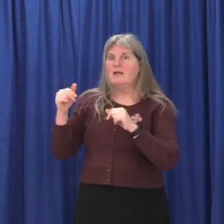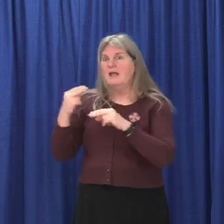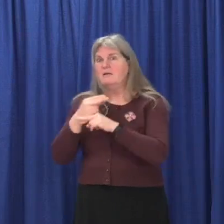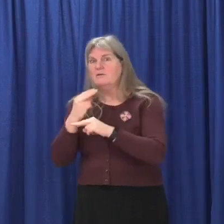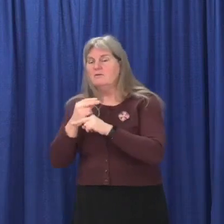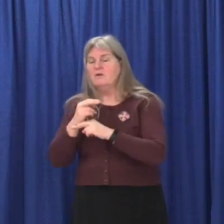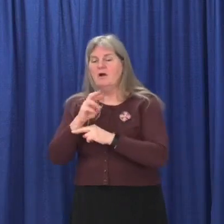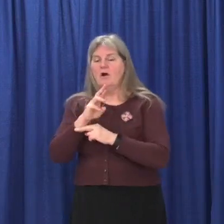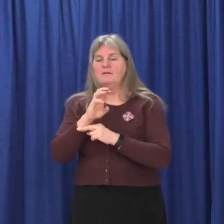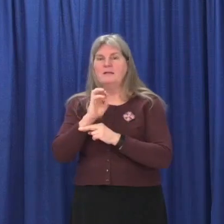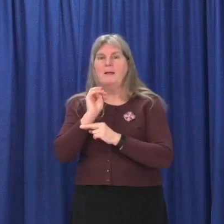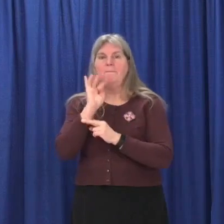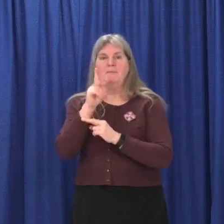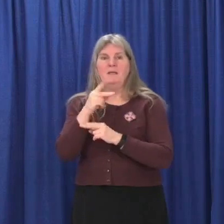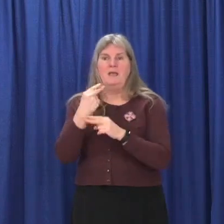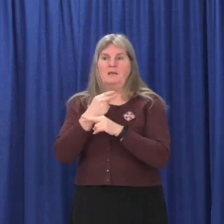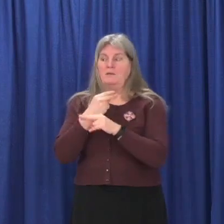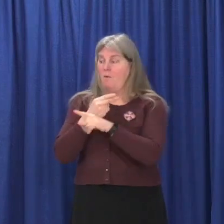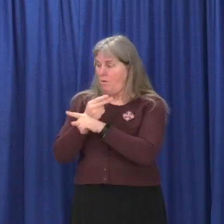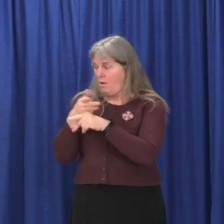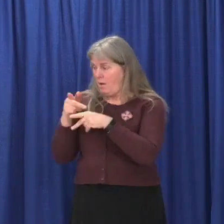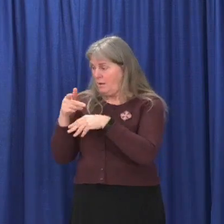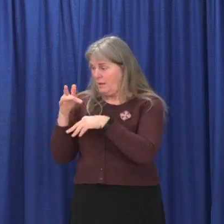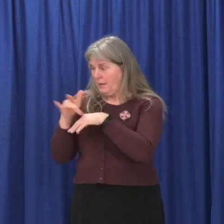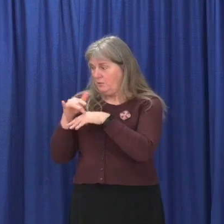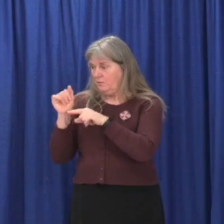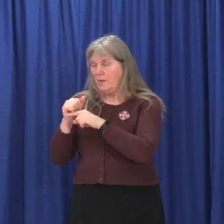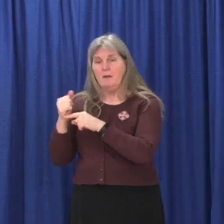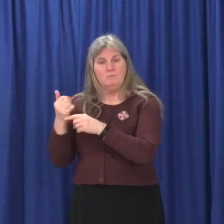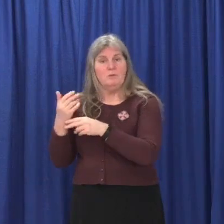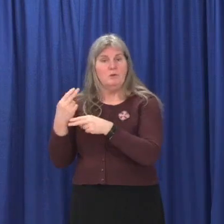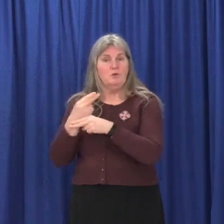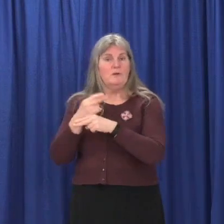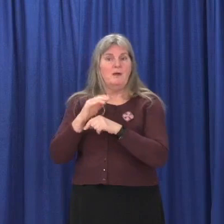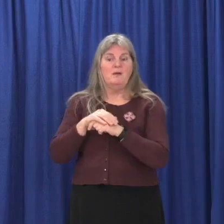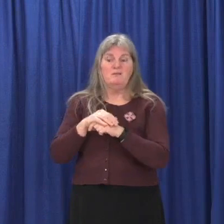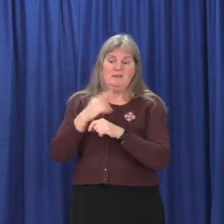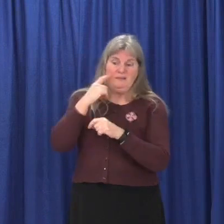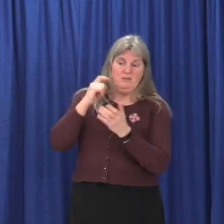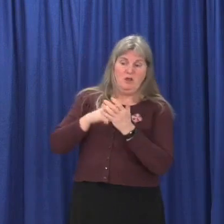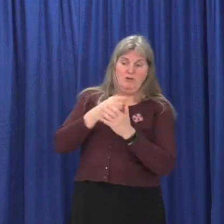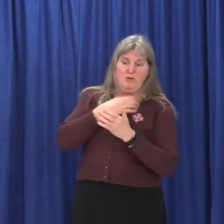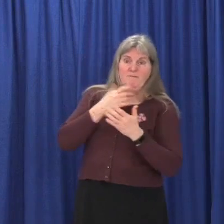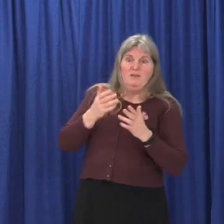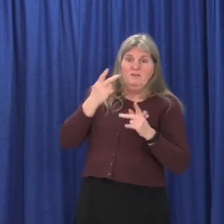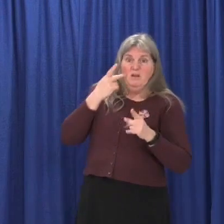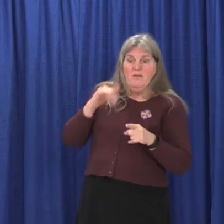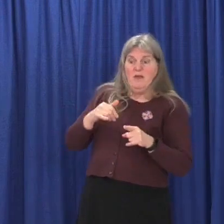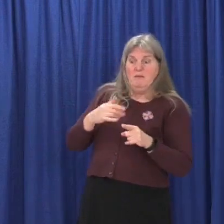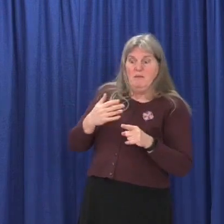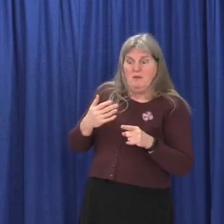I think it's important, not only for the threats that we've seen so far, but also, infrastructure and border